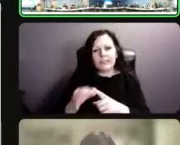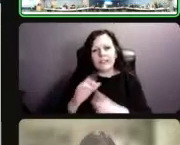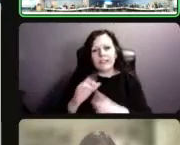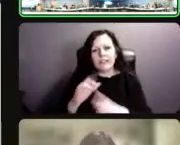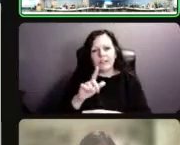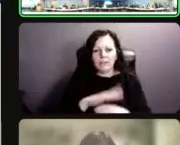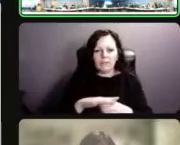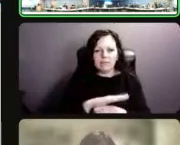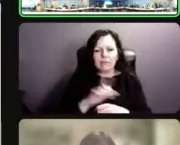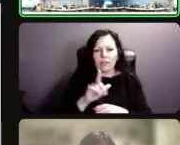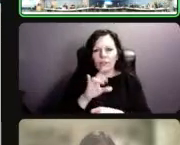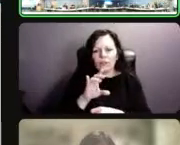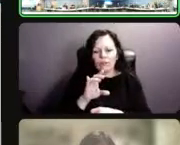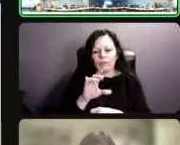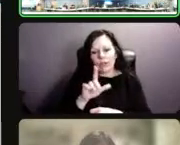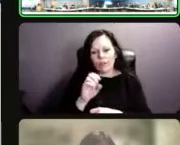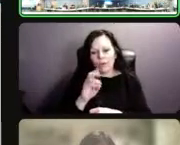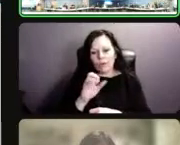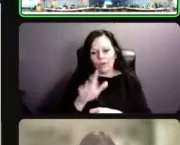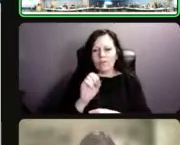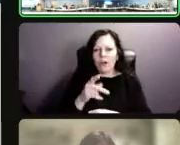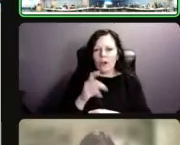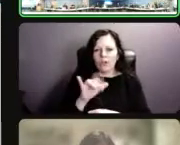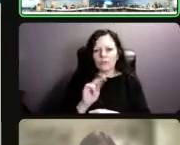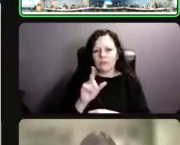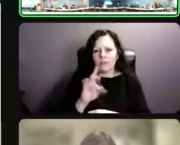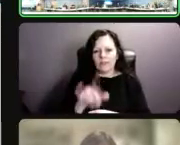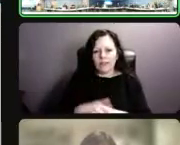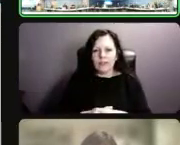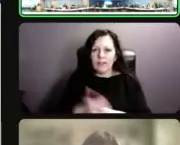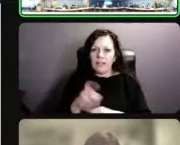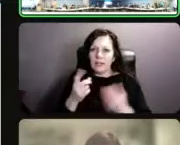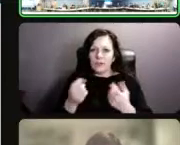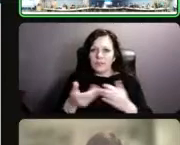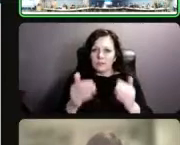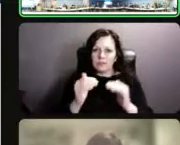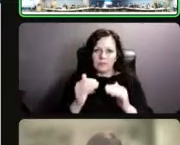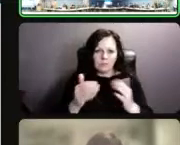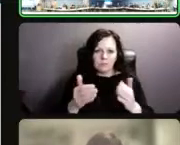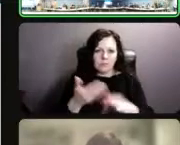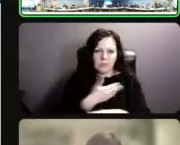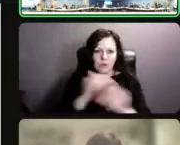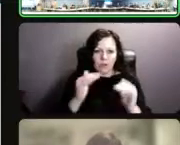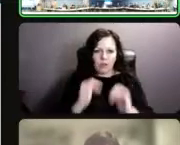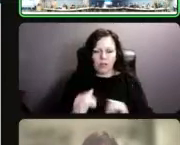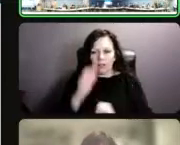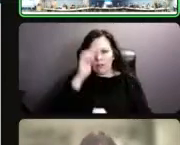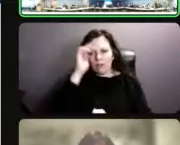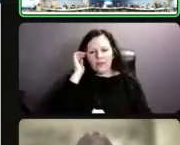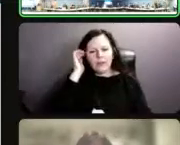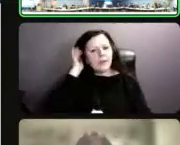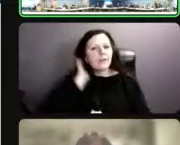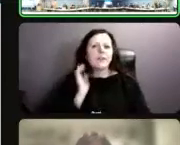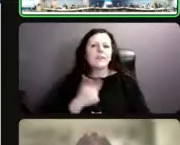PARTICULARLY AROUND LOCAL